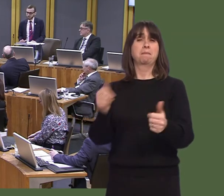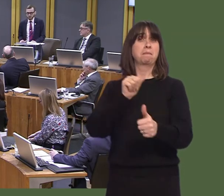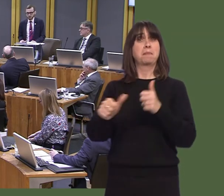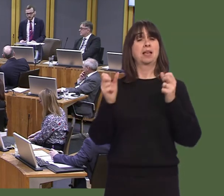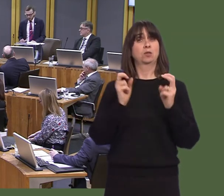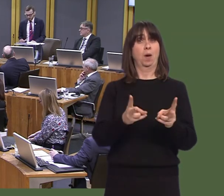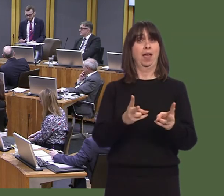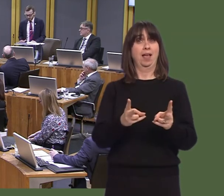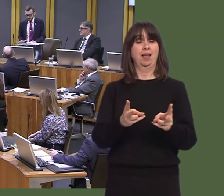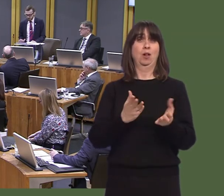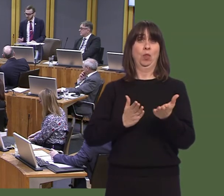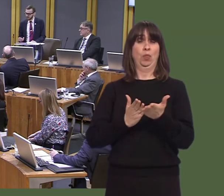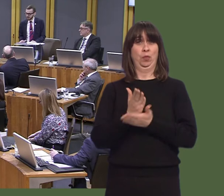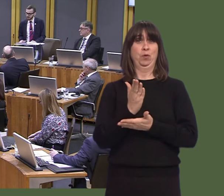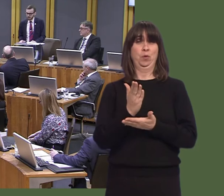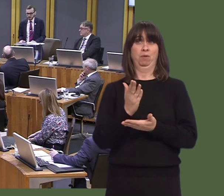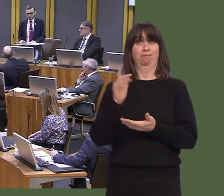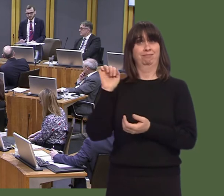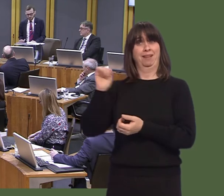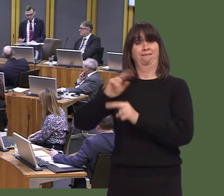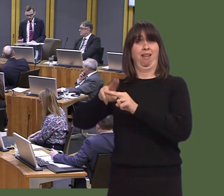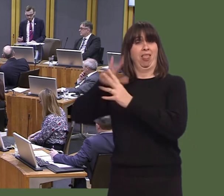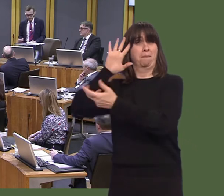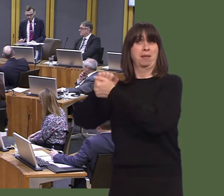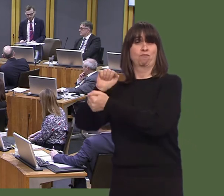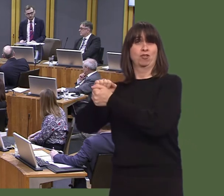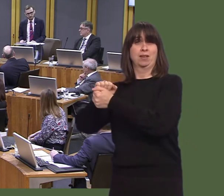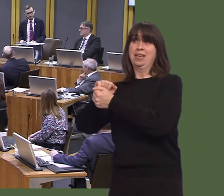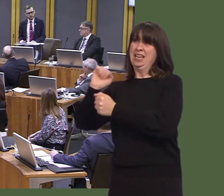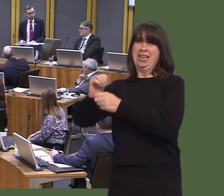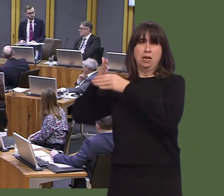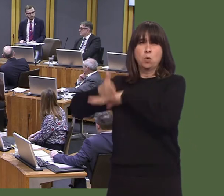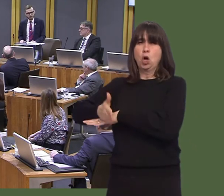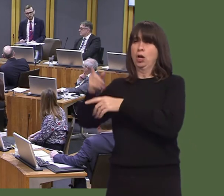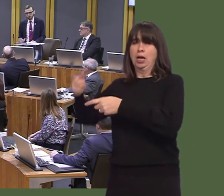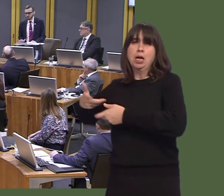public policy planning and delivery in Wales? Carwyn Jones AM: Well, of course, we have the Wales Centre for Public Policy, but also